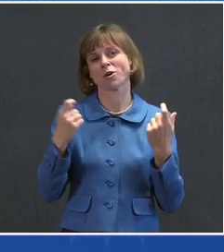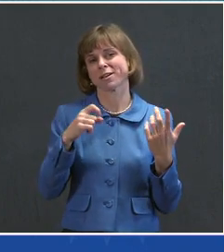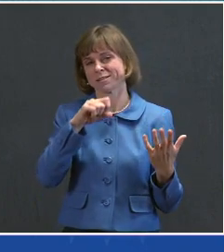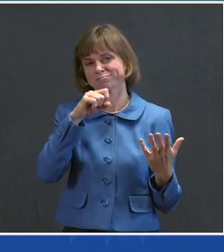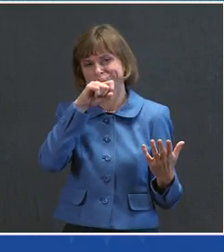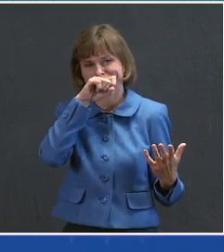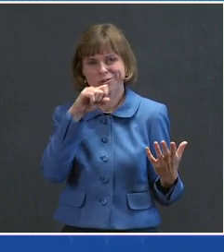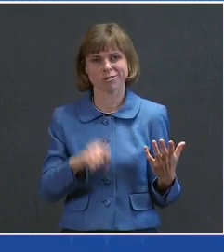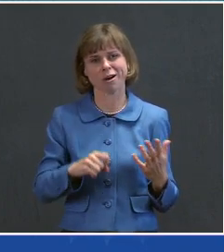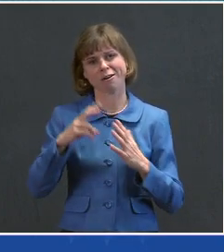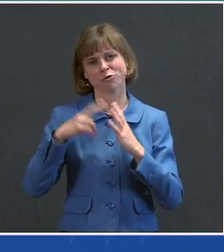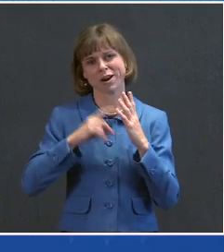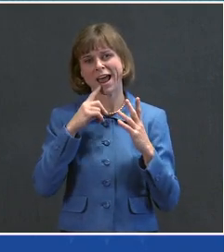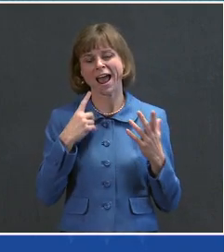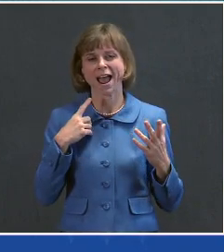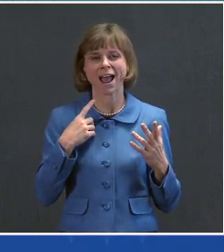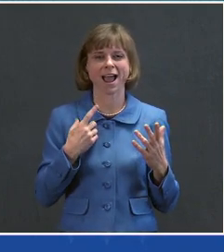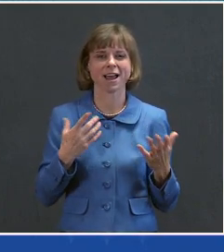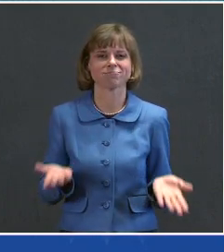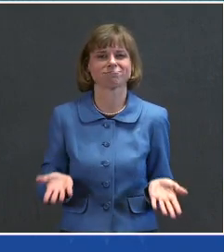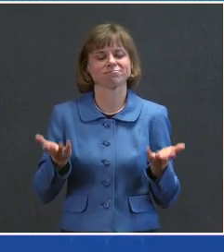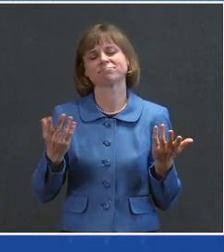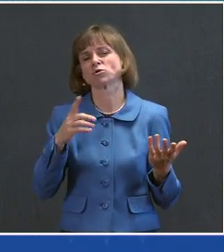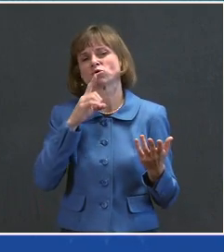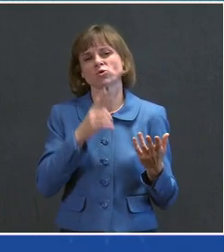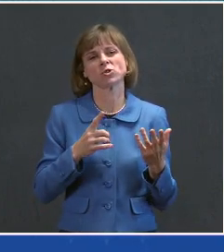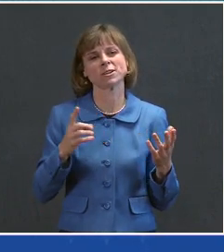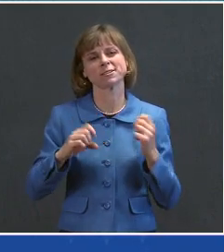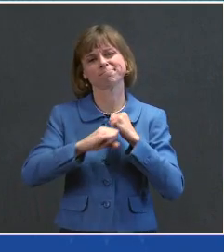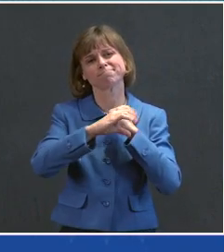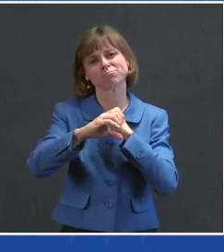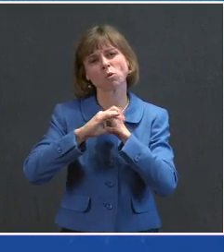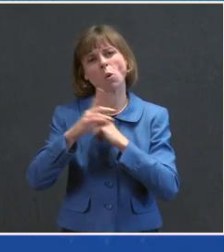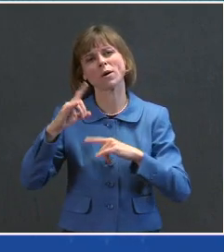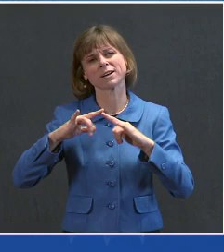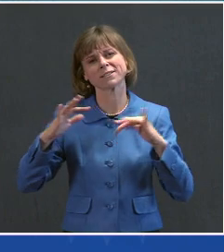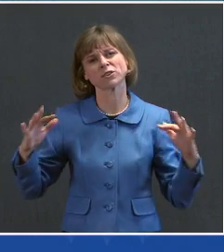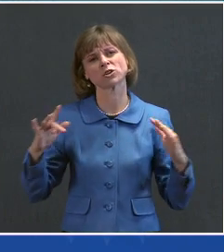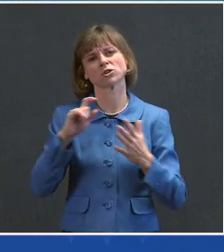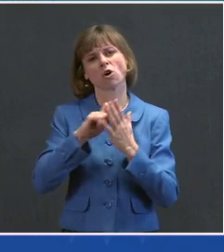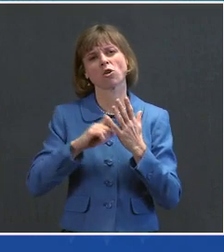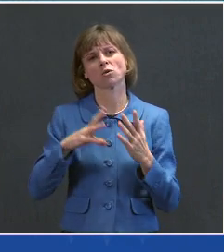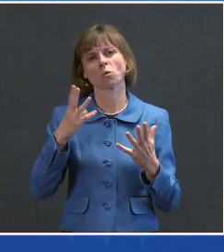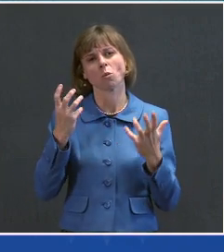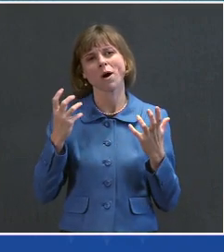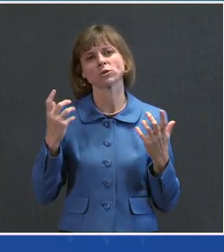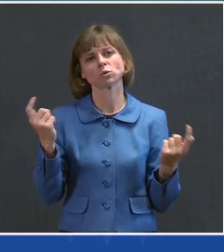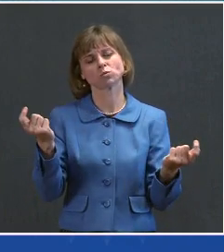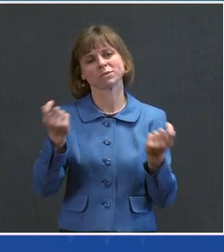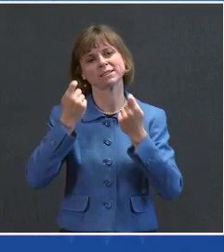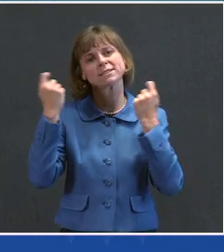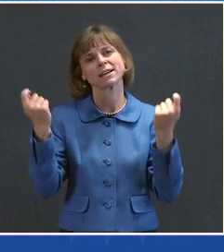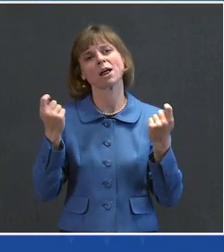it is especially important that we ensure all children can see themselves represented and celebrated in the books that they read.